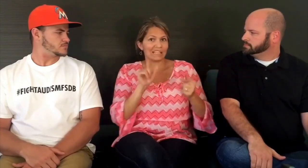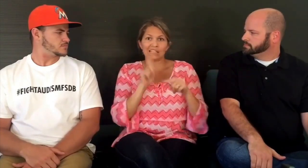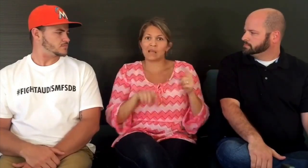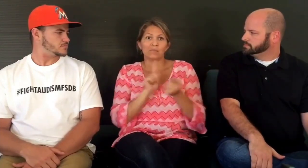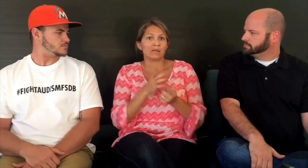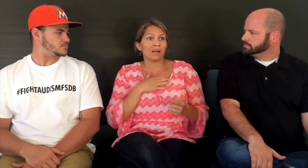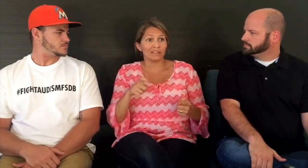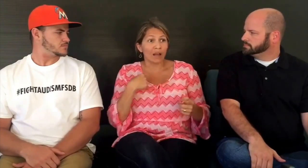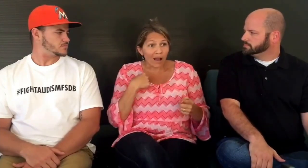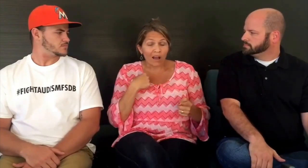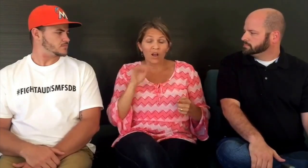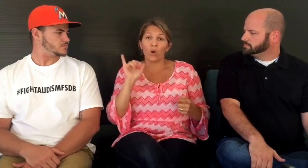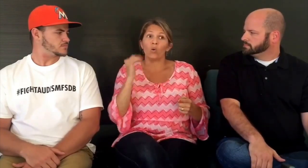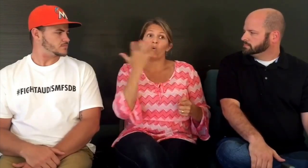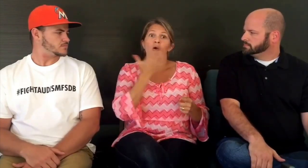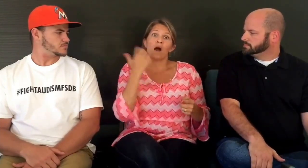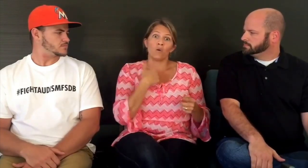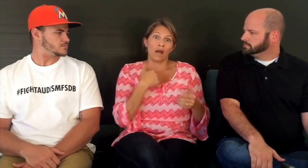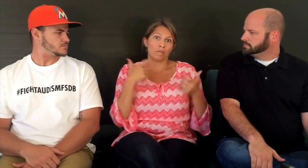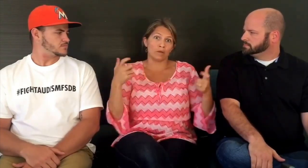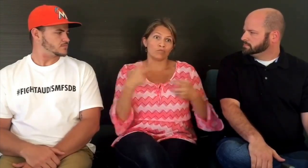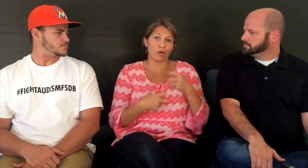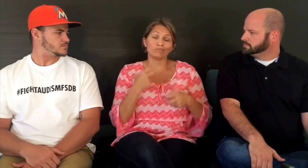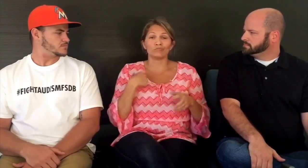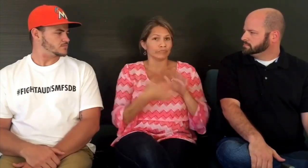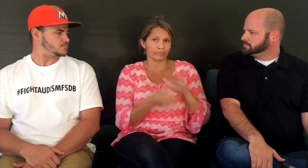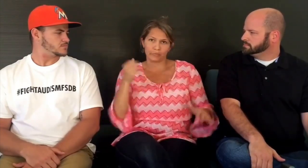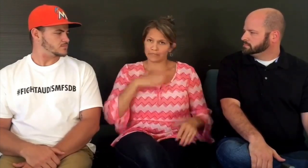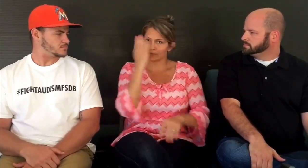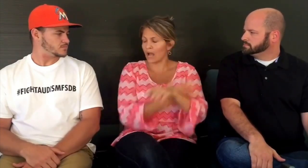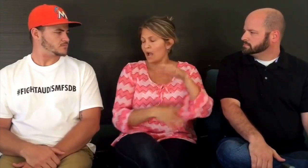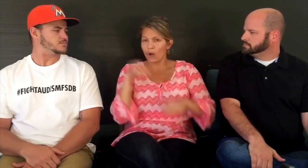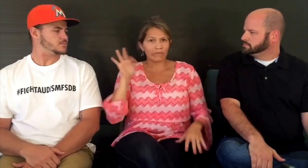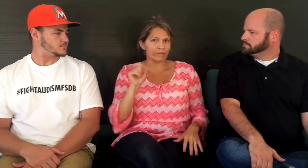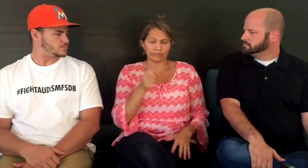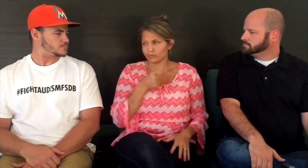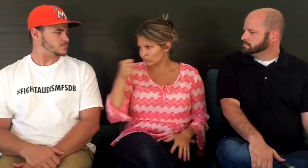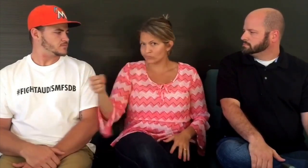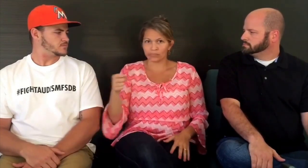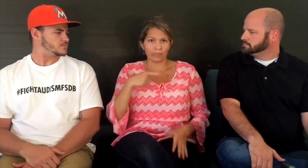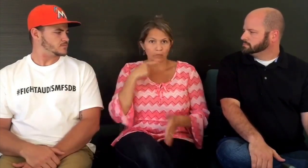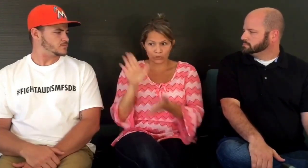They couldn’t meet my needs so I realized we had a big problem and took my son out of FSDB and to a public school.